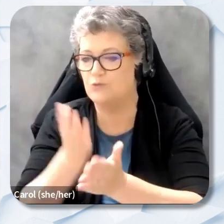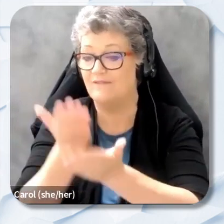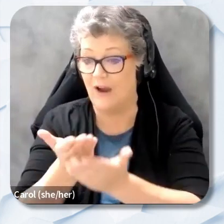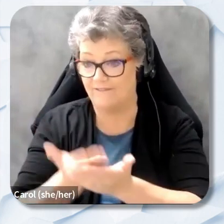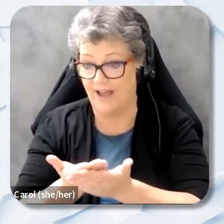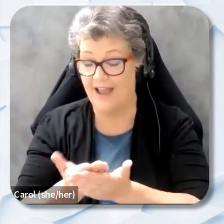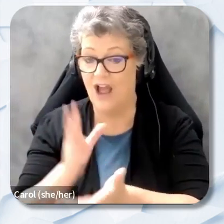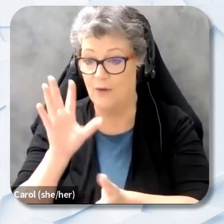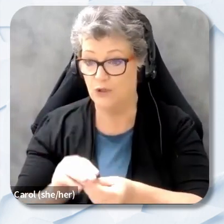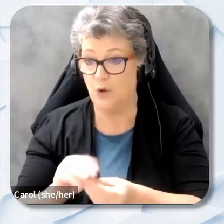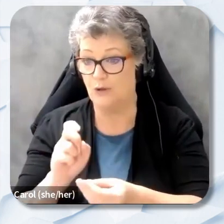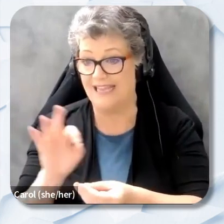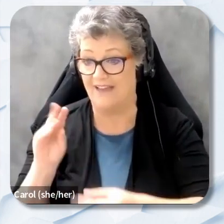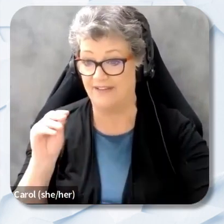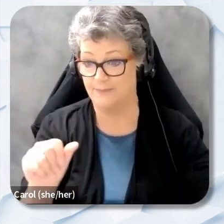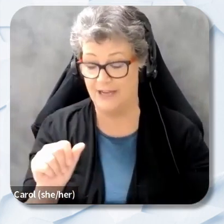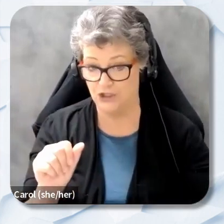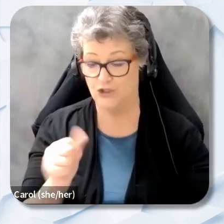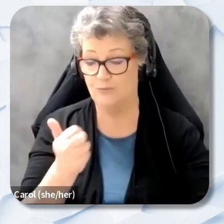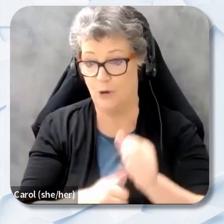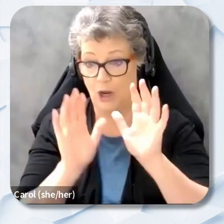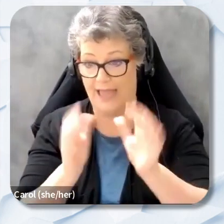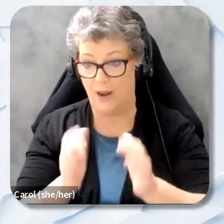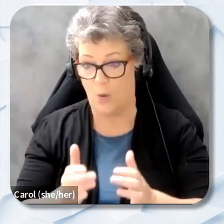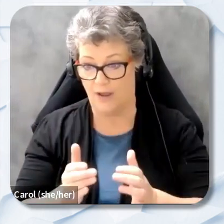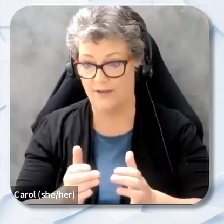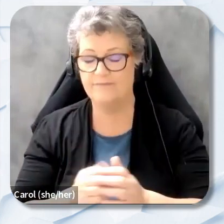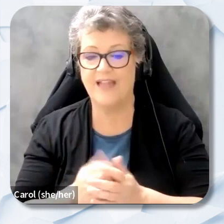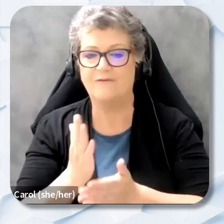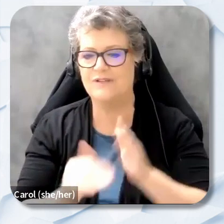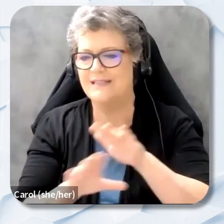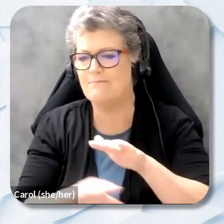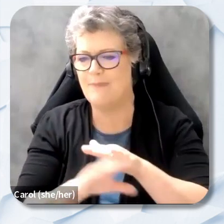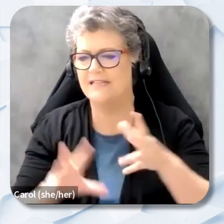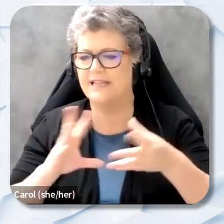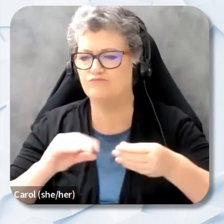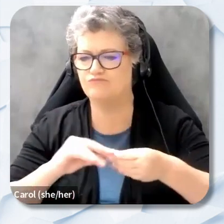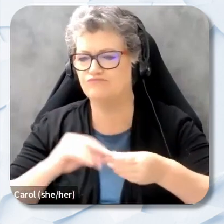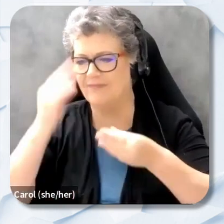their total EFF expenditures by category and for some basic narrative information regarding